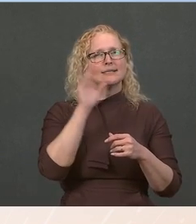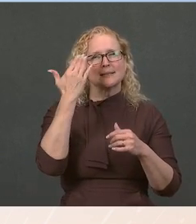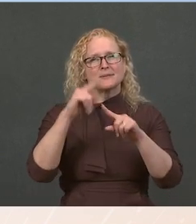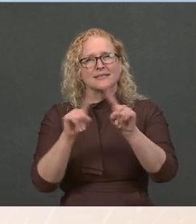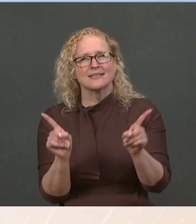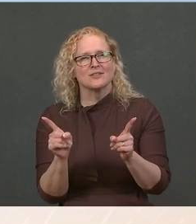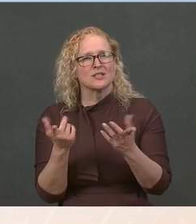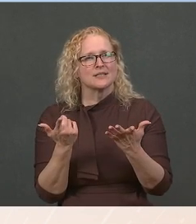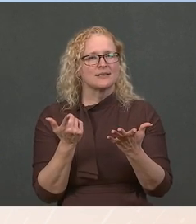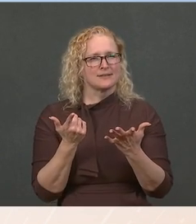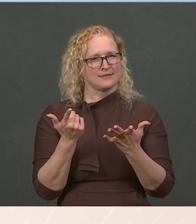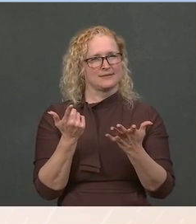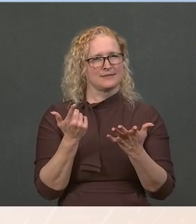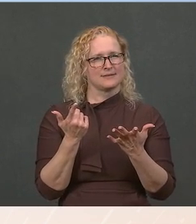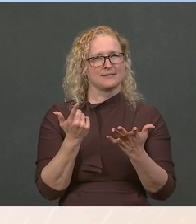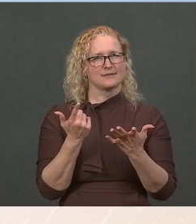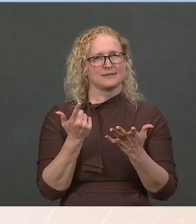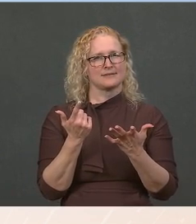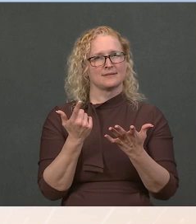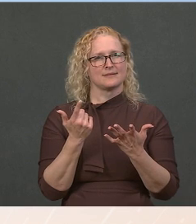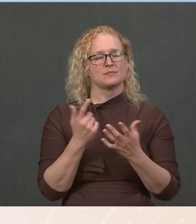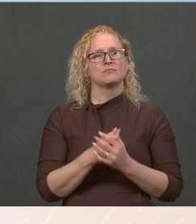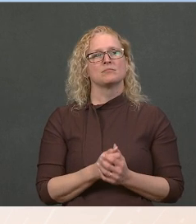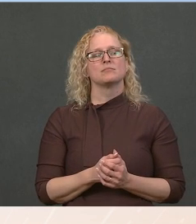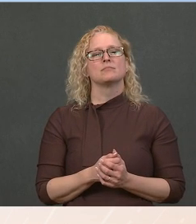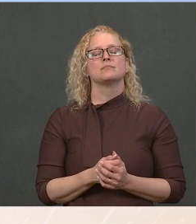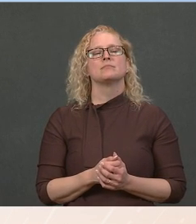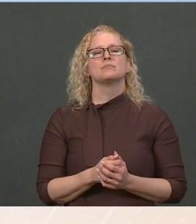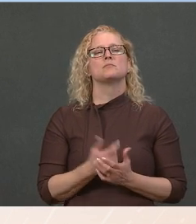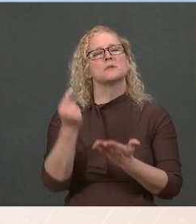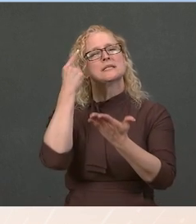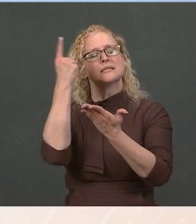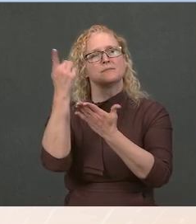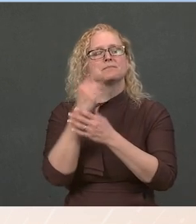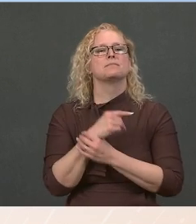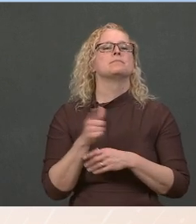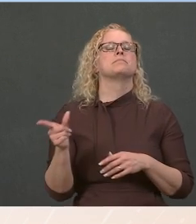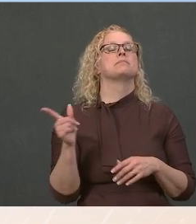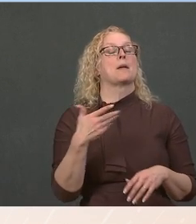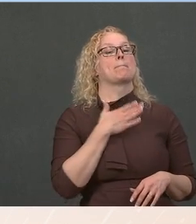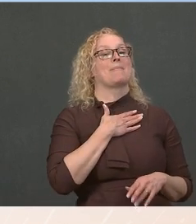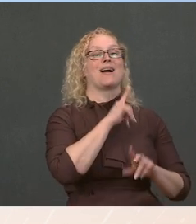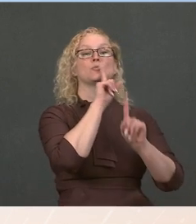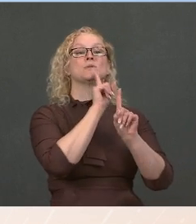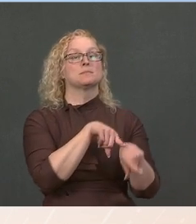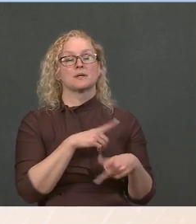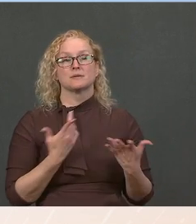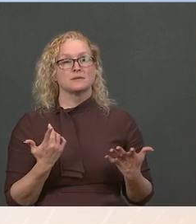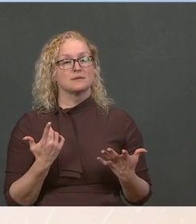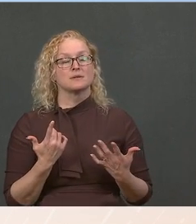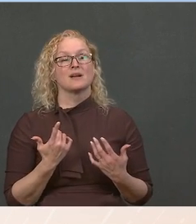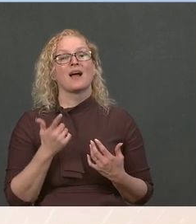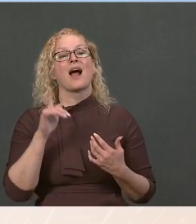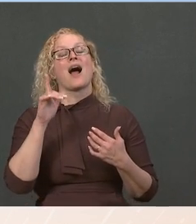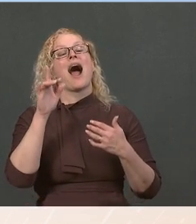I thought, after -- his comments after the election. And he's -- and his primary thought